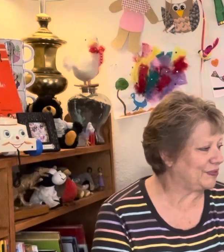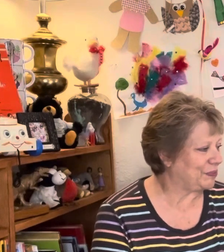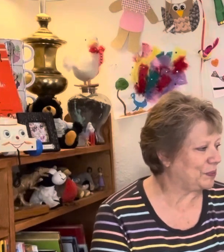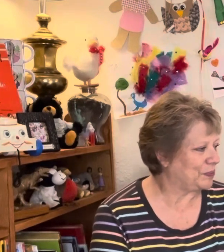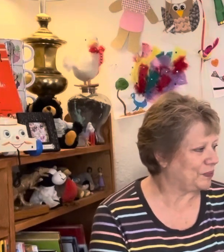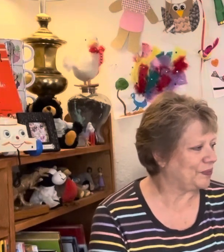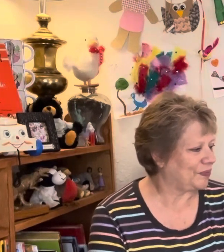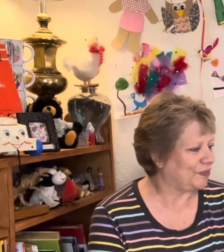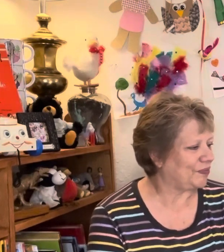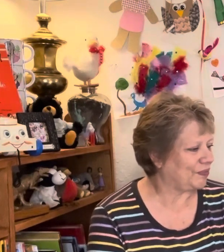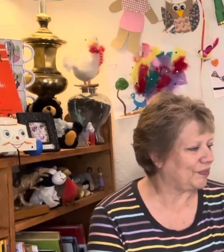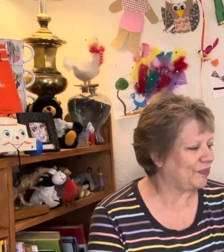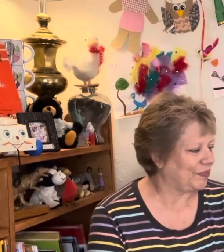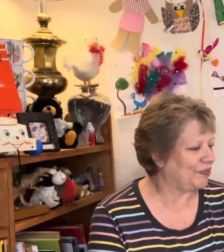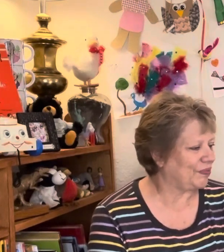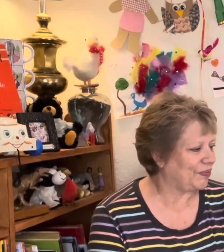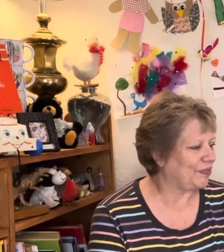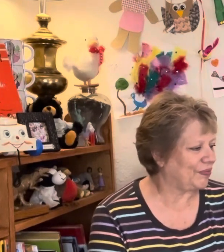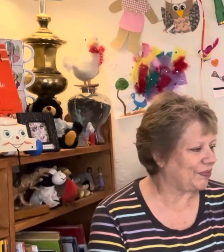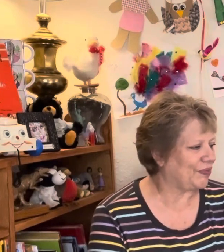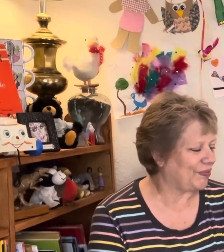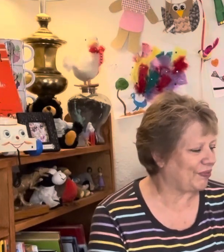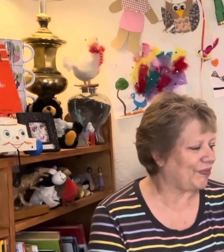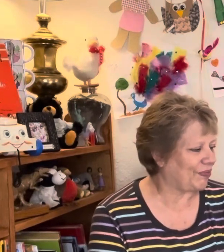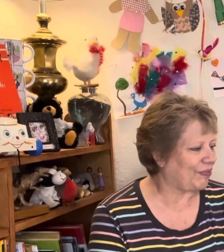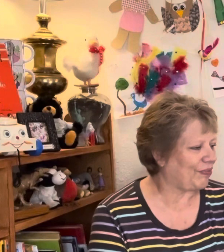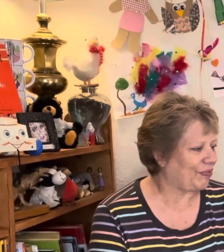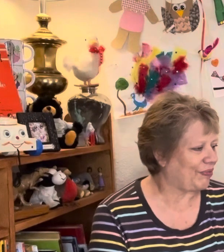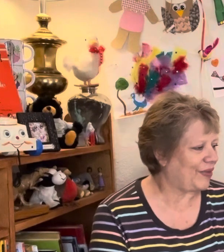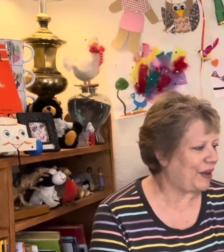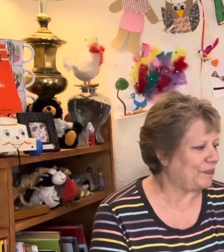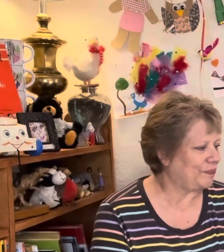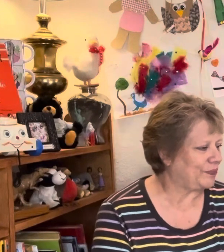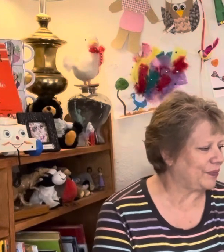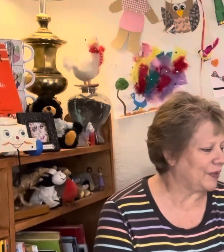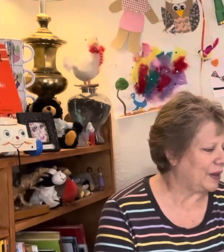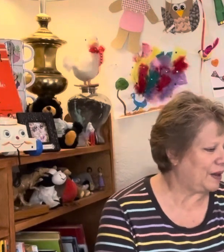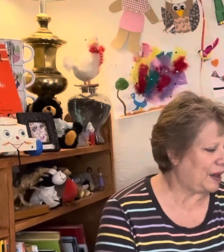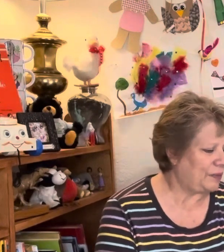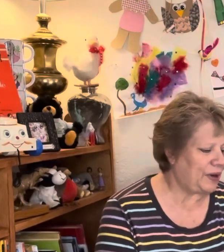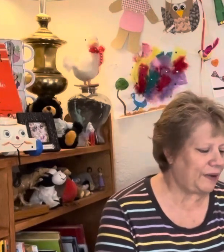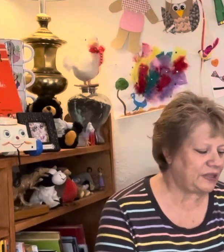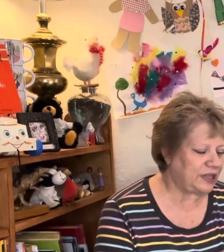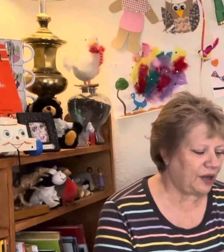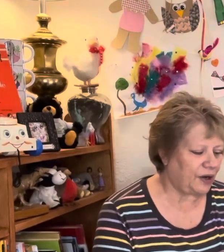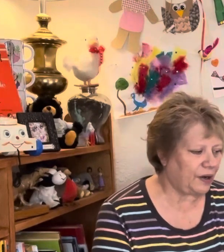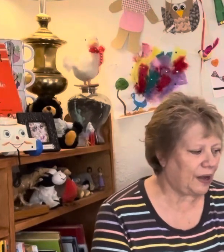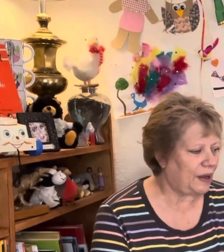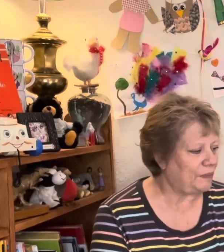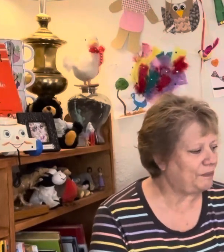them for like the whole day. So, I just kind of went on, like, large adventures. BARB: Yep. When I was younger,